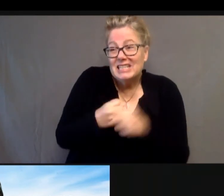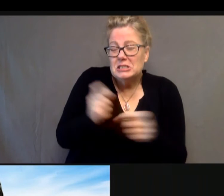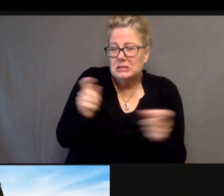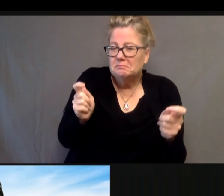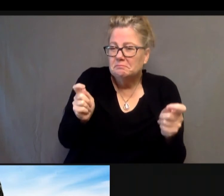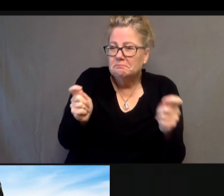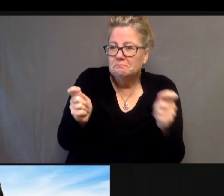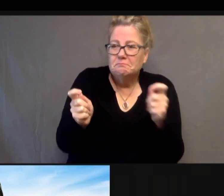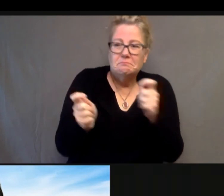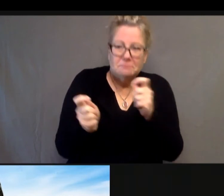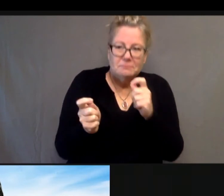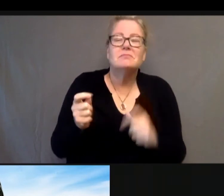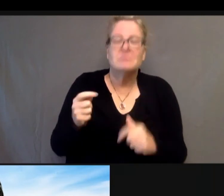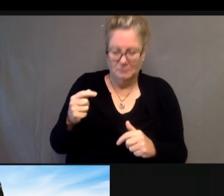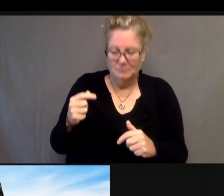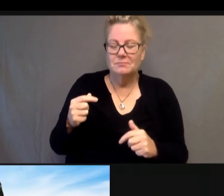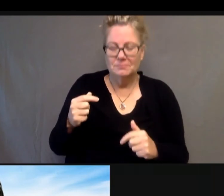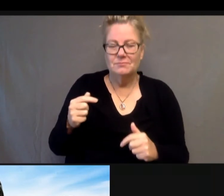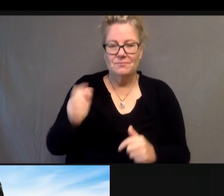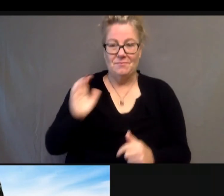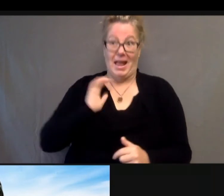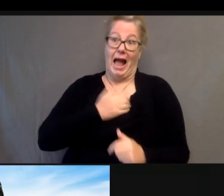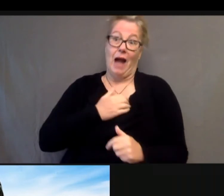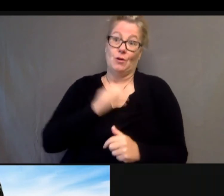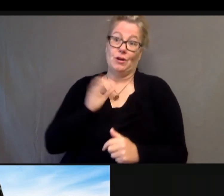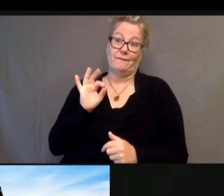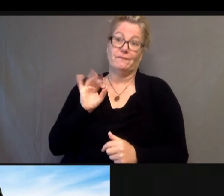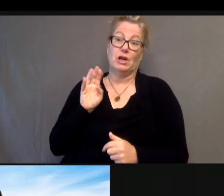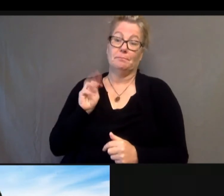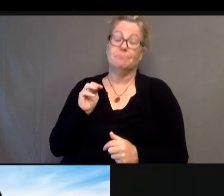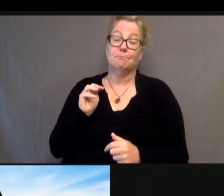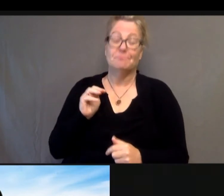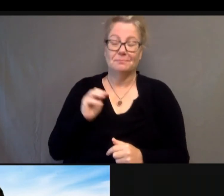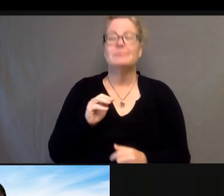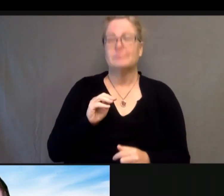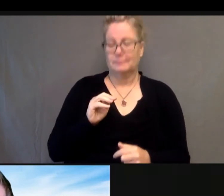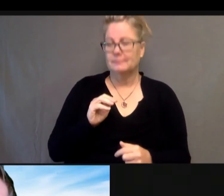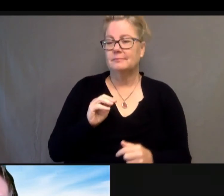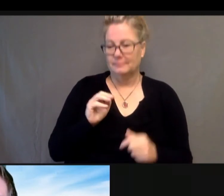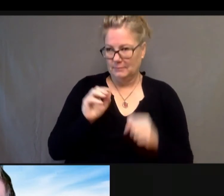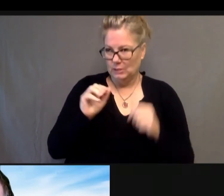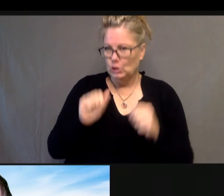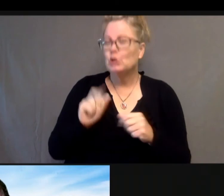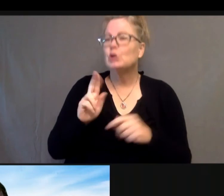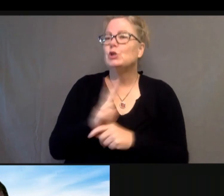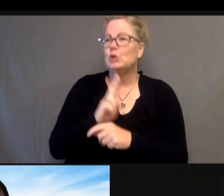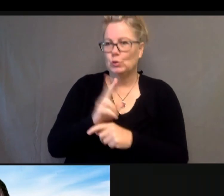been able, our firm specifically, we've been able to sue under pseudonym. So like, let's